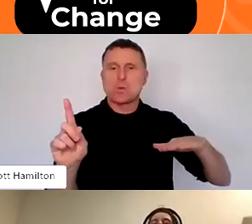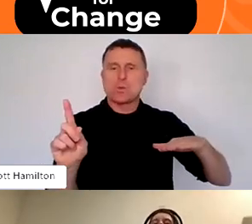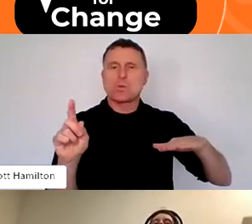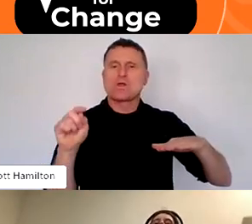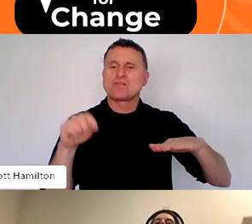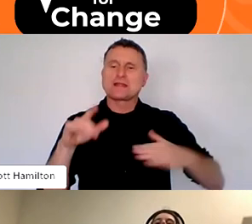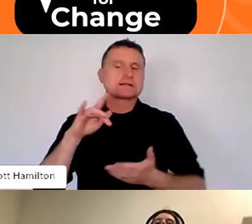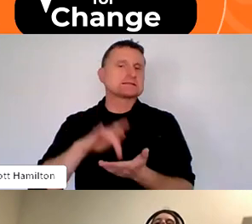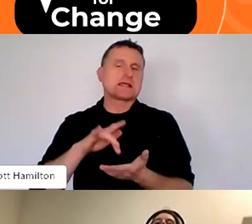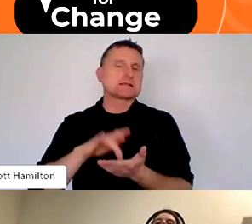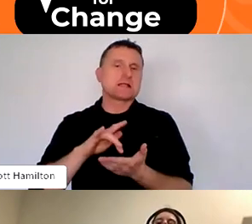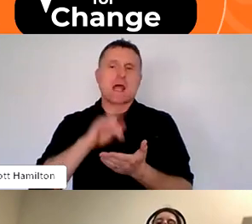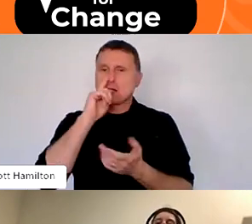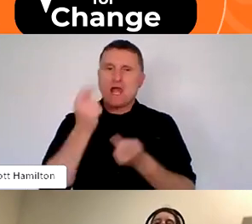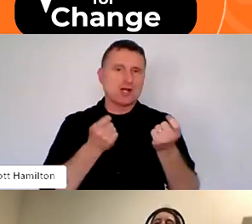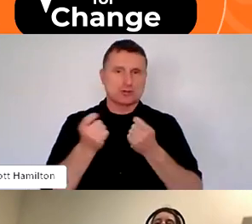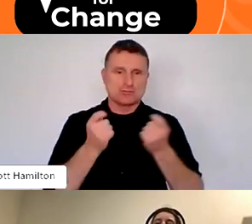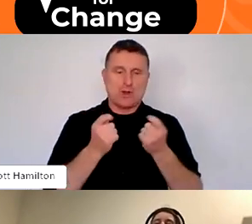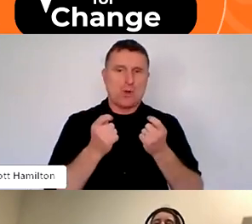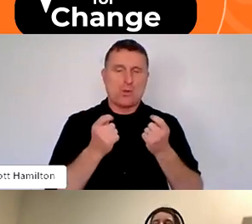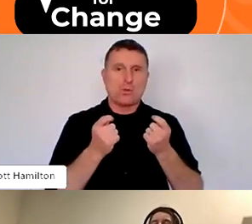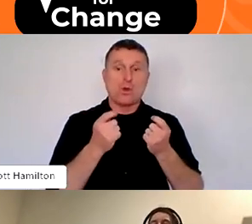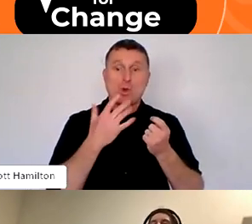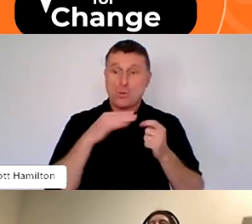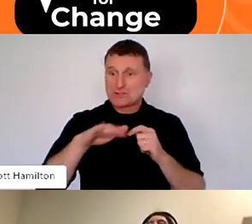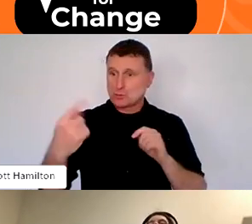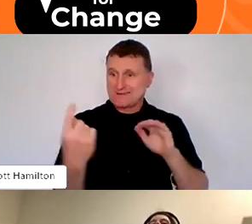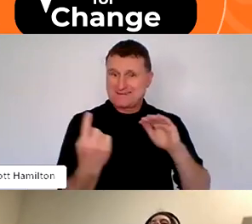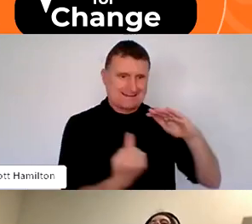or influence. The support coming from an external provider such